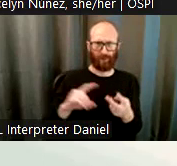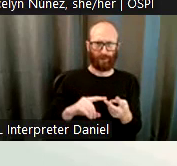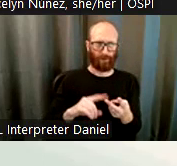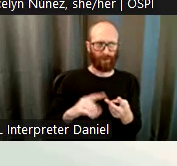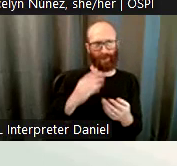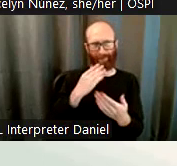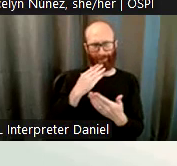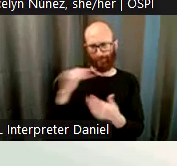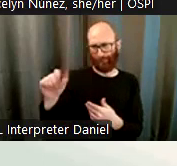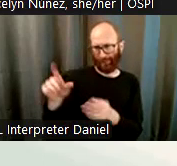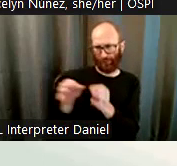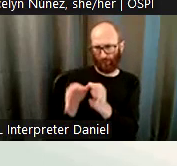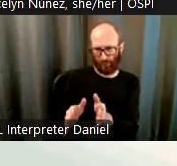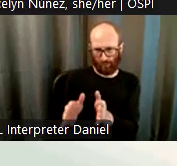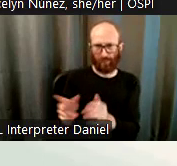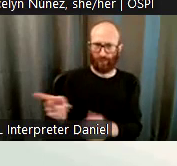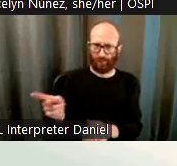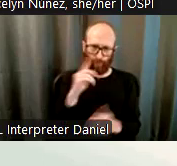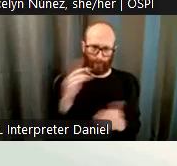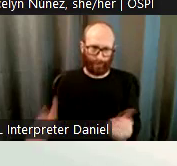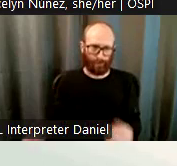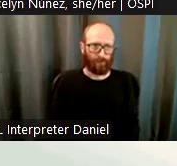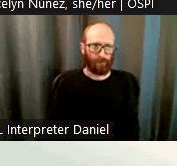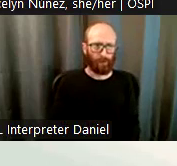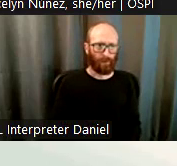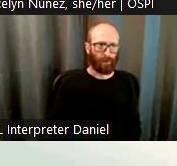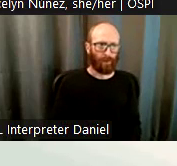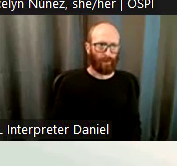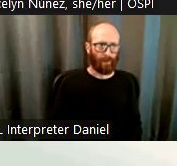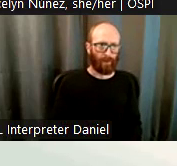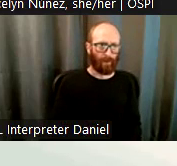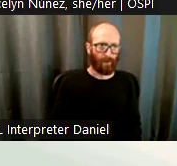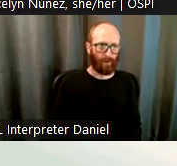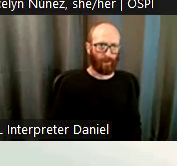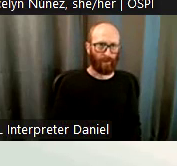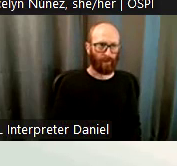American Sign Language interpreters for being here today. The PowerPoint we'll share with you in the